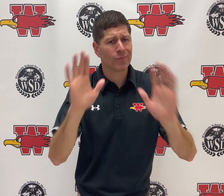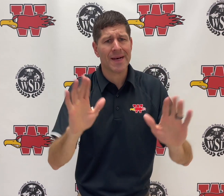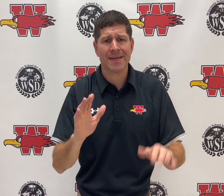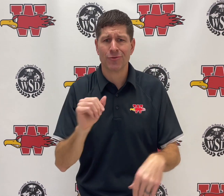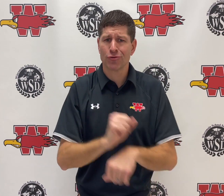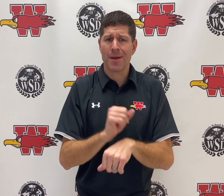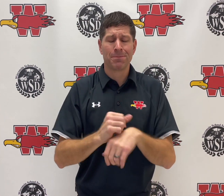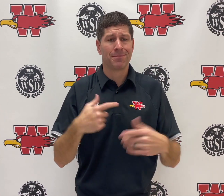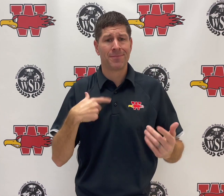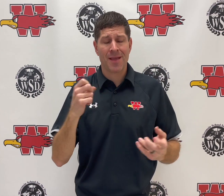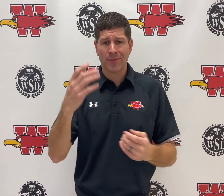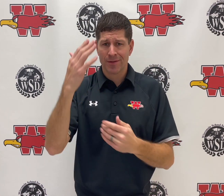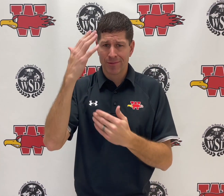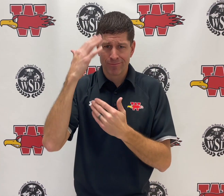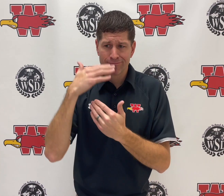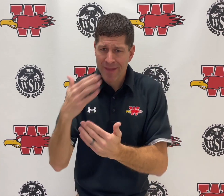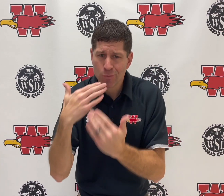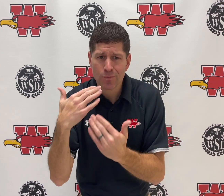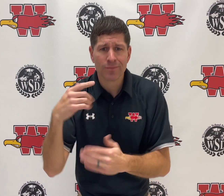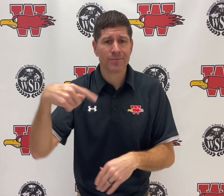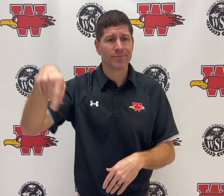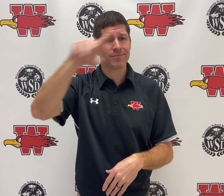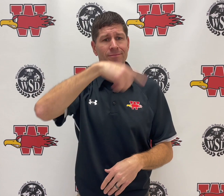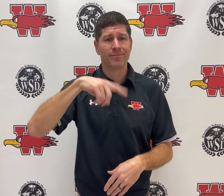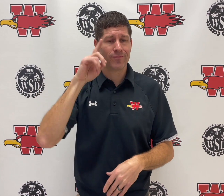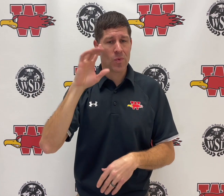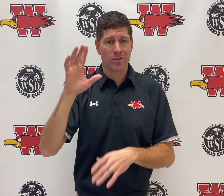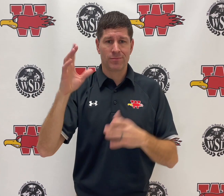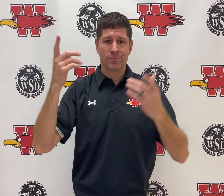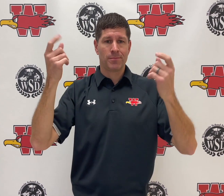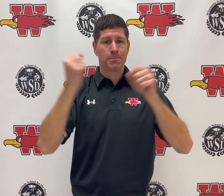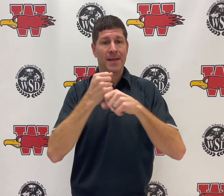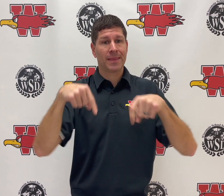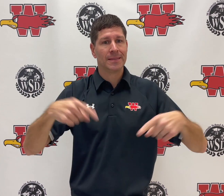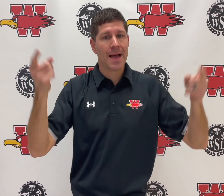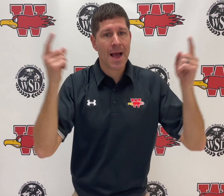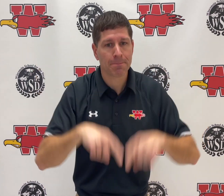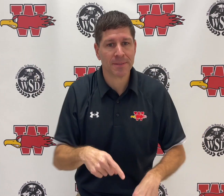Both places did a great job, and I just want to say thank you for making this happen.